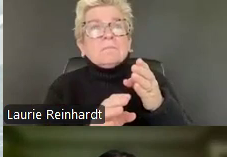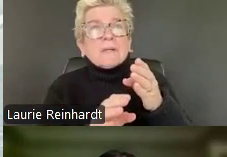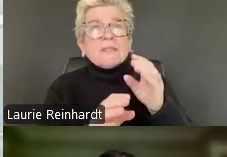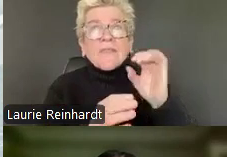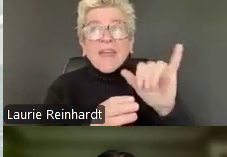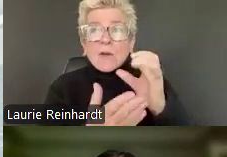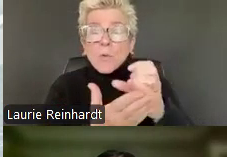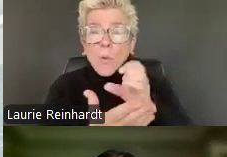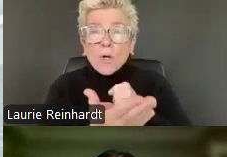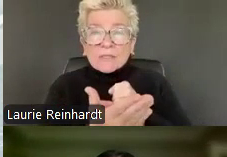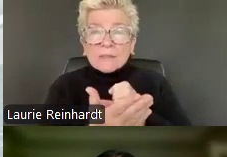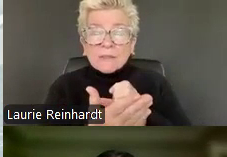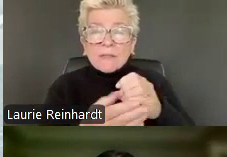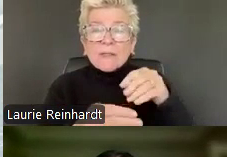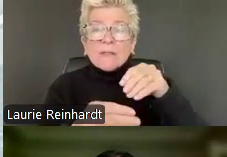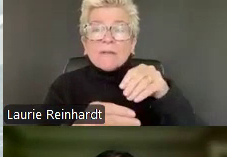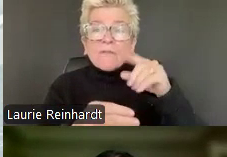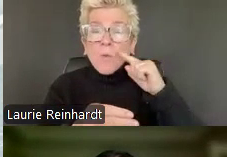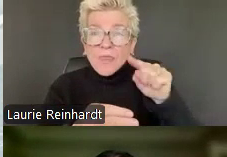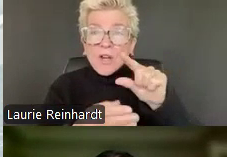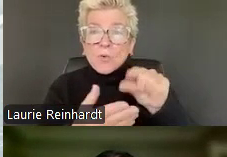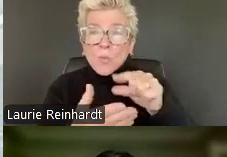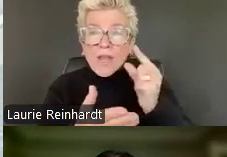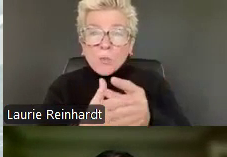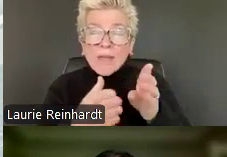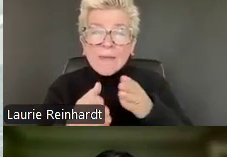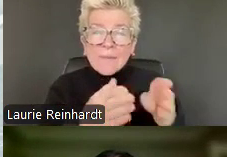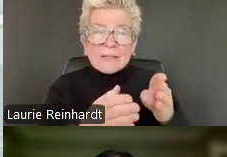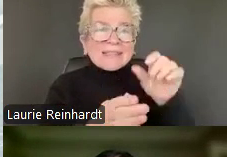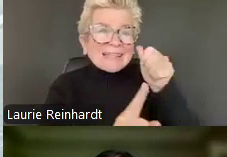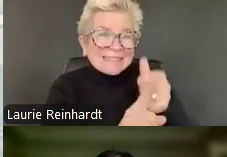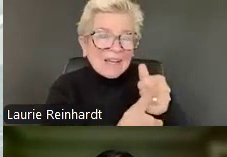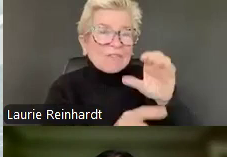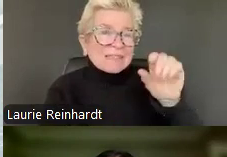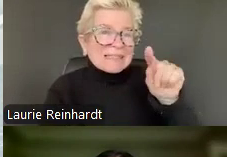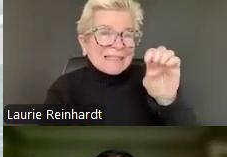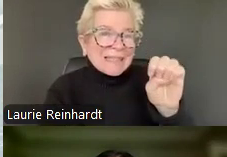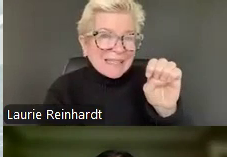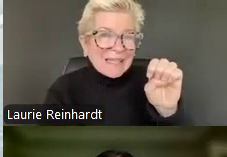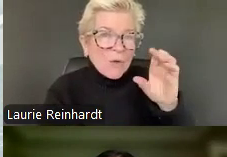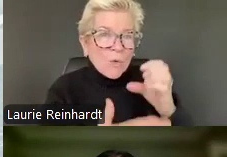to be in their graduation pathway is a CTE course on record that your school district is